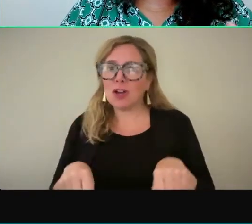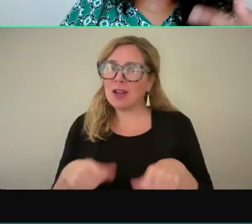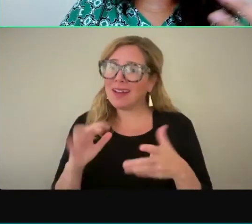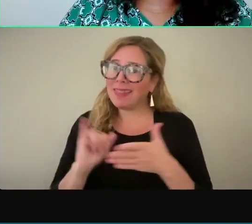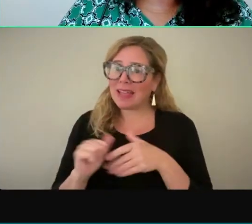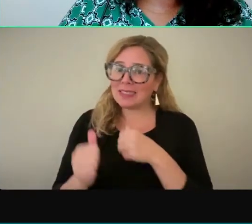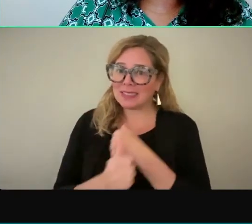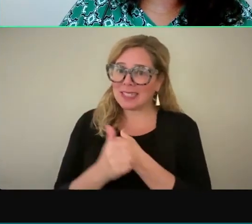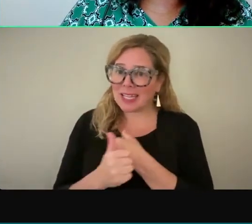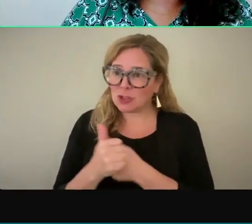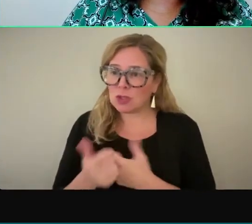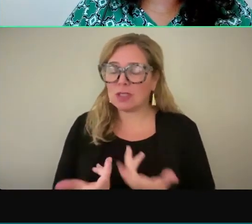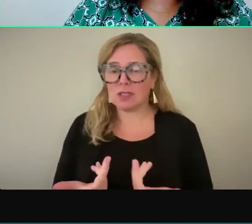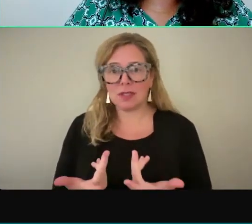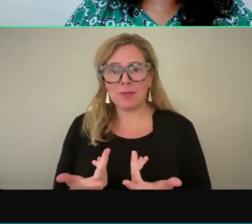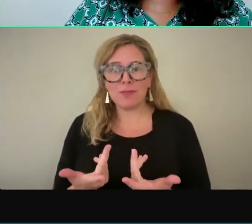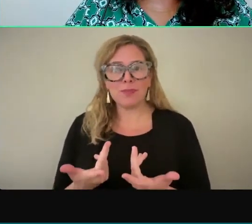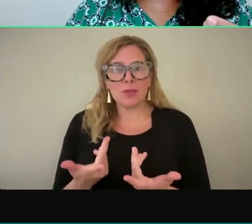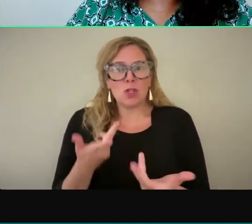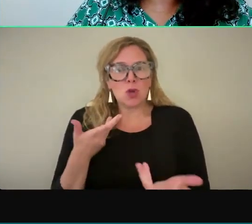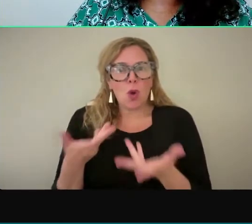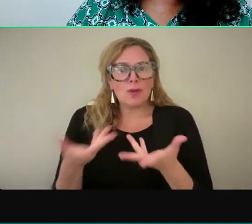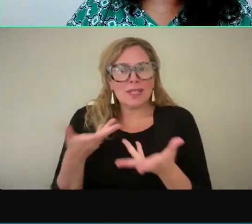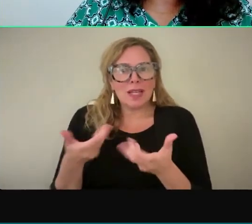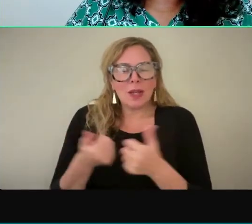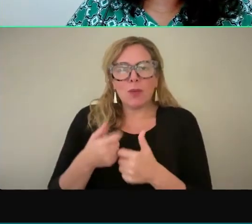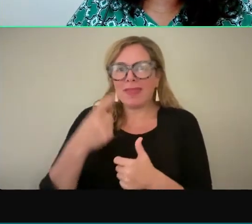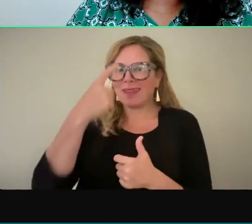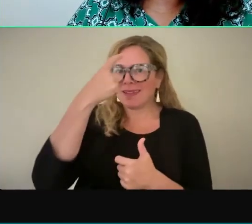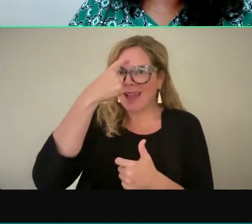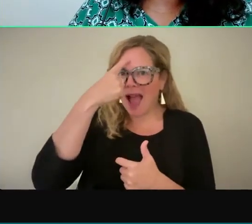in addition to the cognitive issues, the balance, incontinence, cardiovascular,